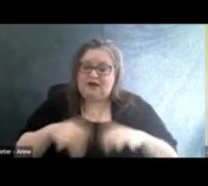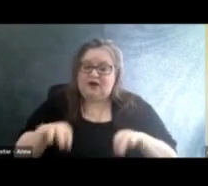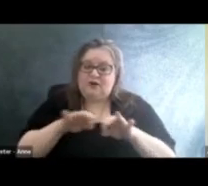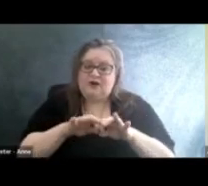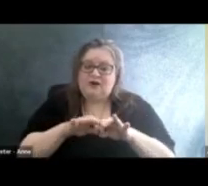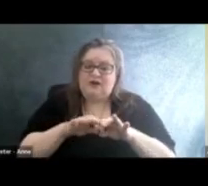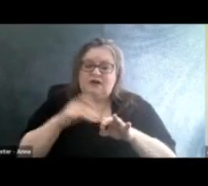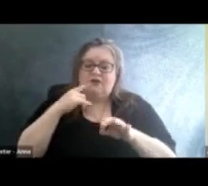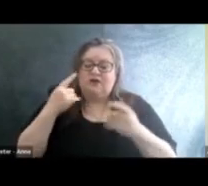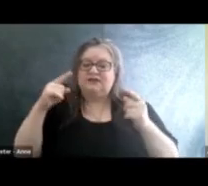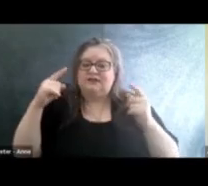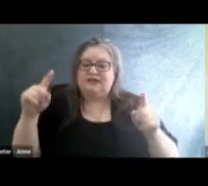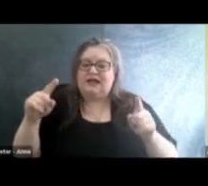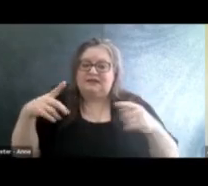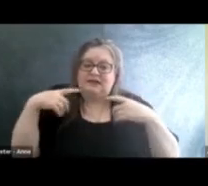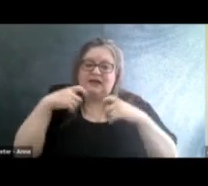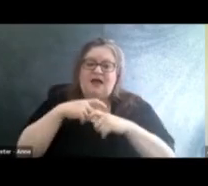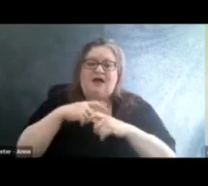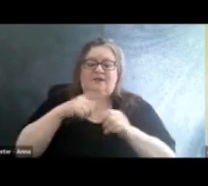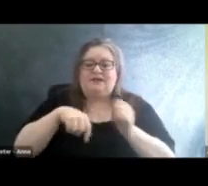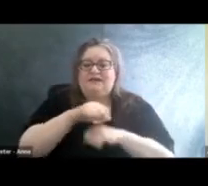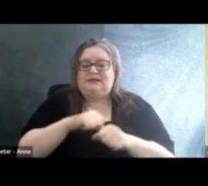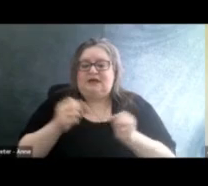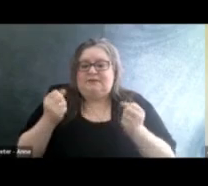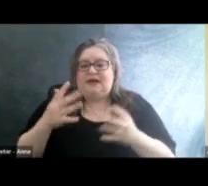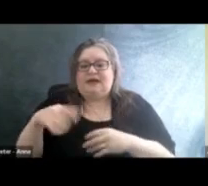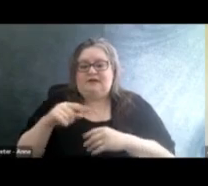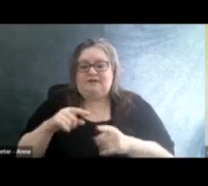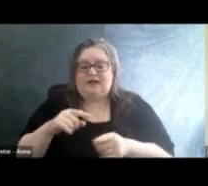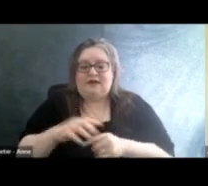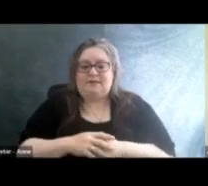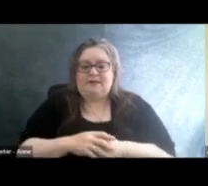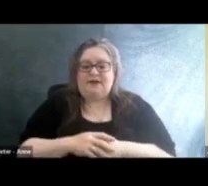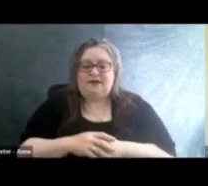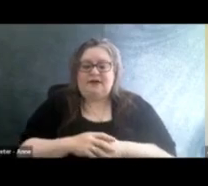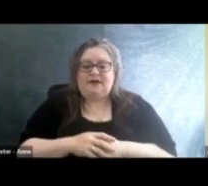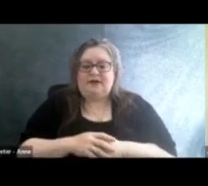to success in a complex society. Many of them are our abilities